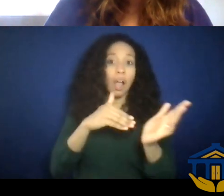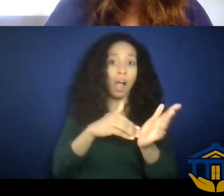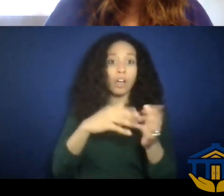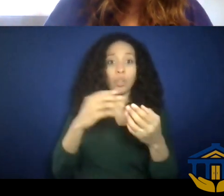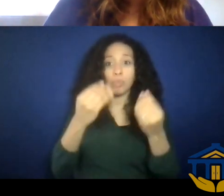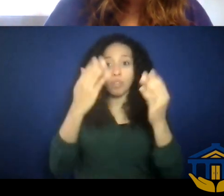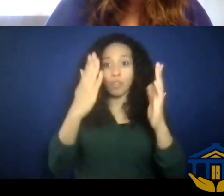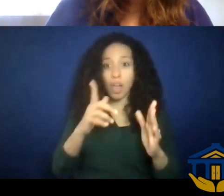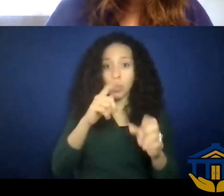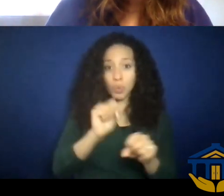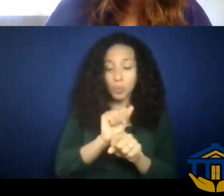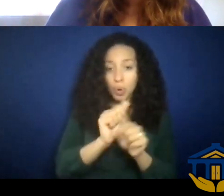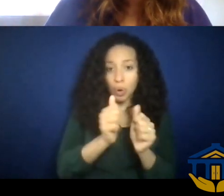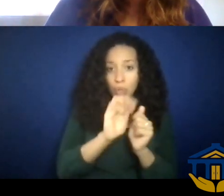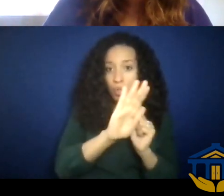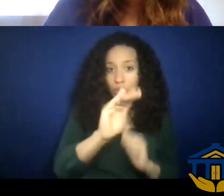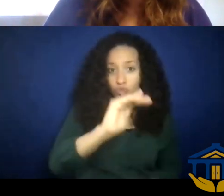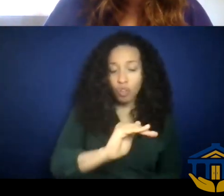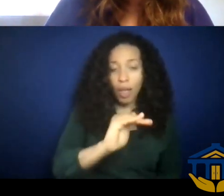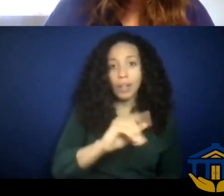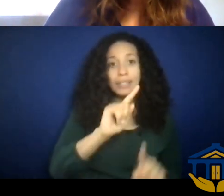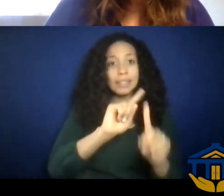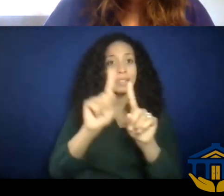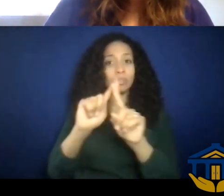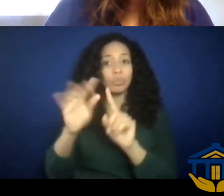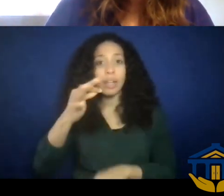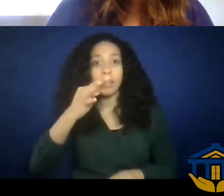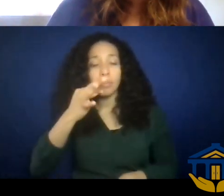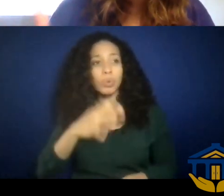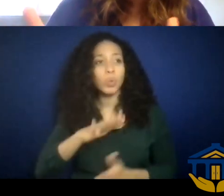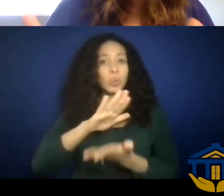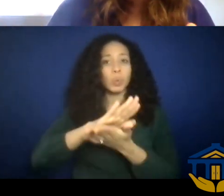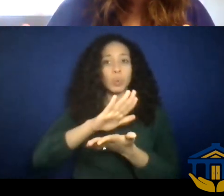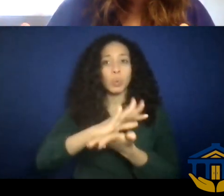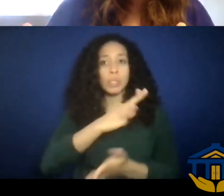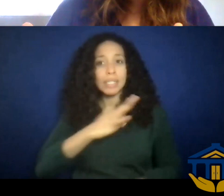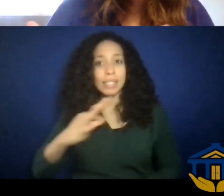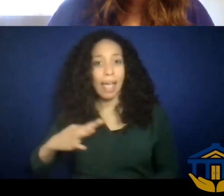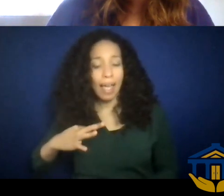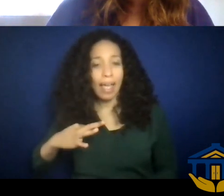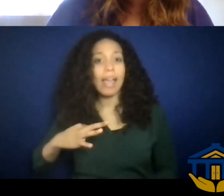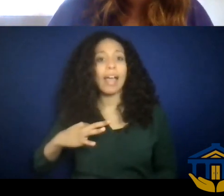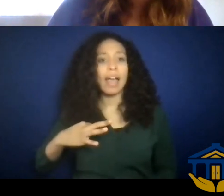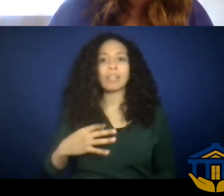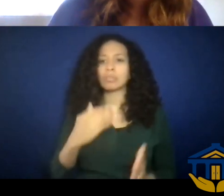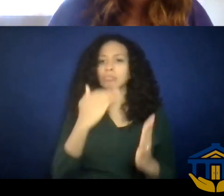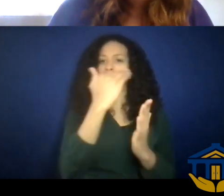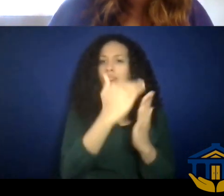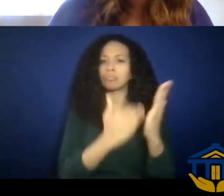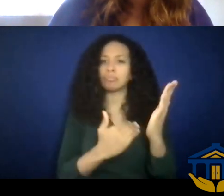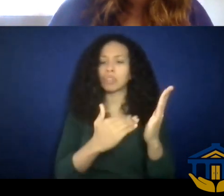you're utilizing, school staff. So if you keep a list of the person, their contact information,